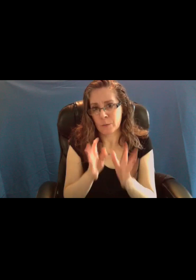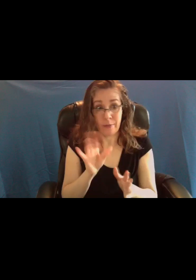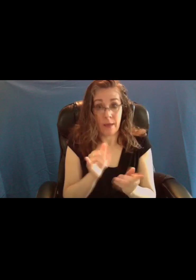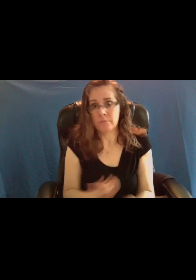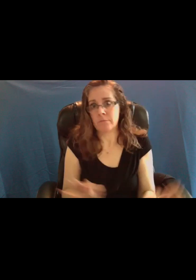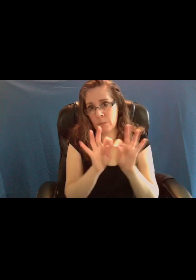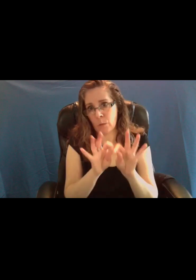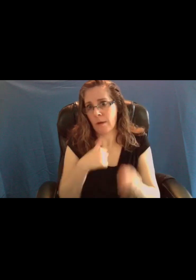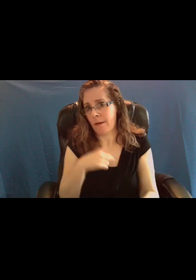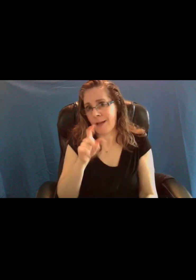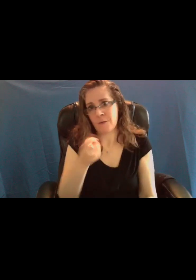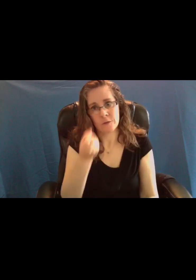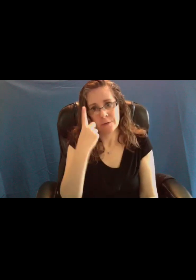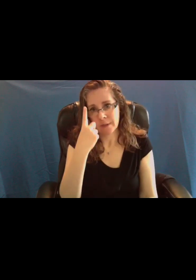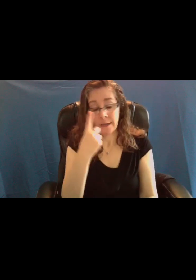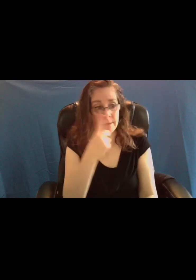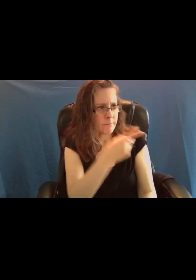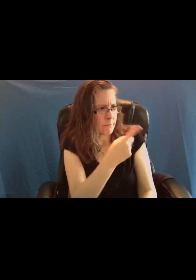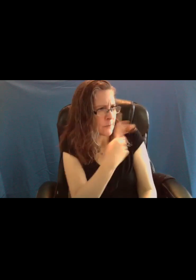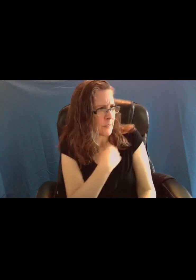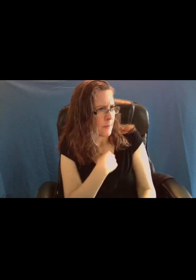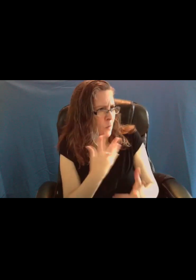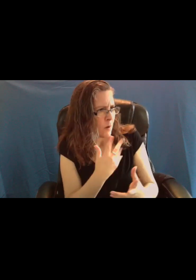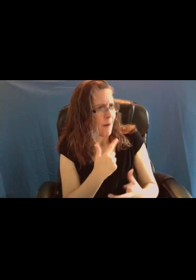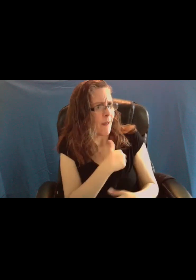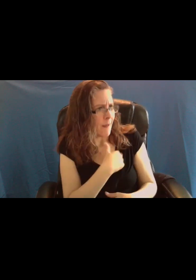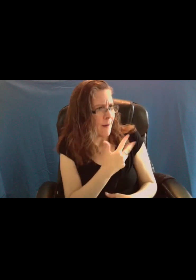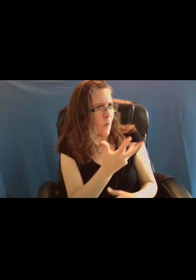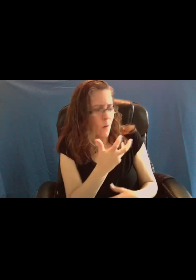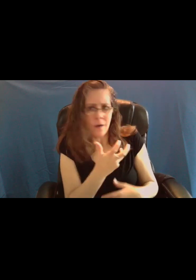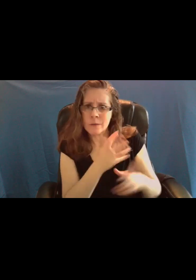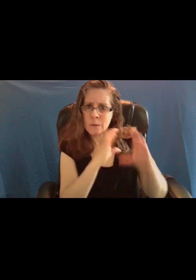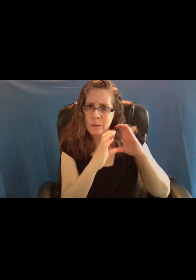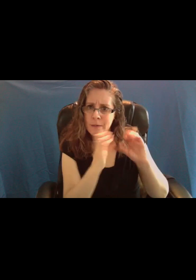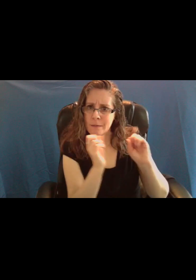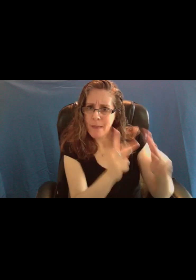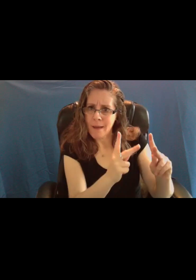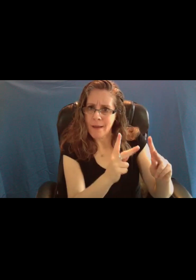to understand what's being said to me, and I need to be able to speak back to my employer so that they can understand me in